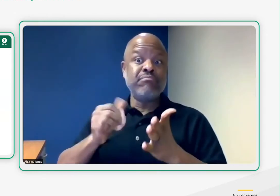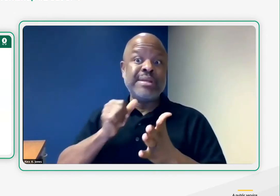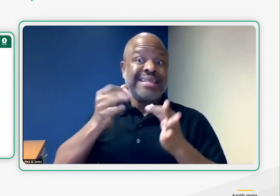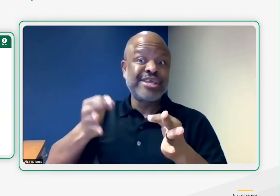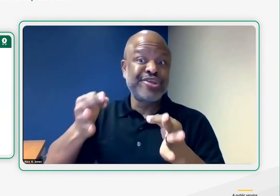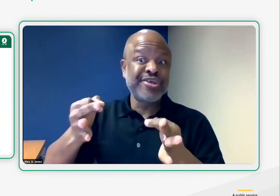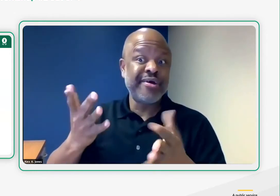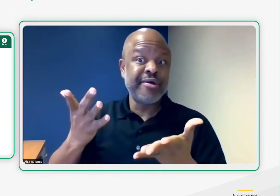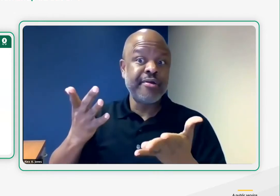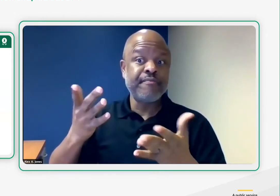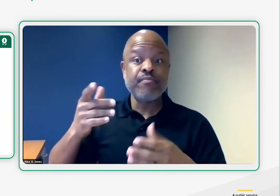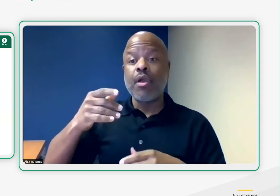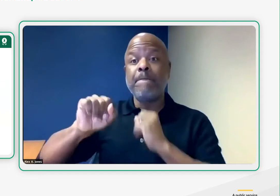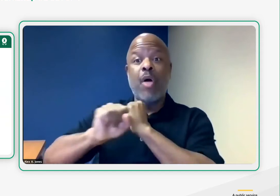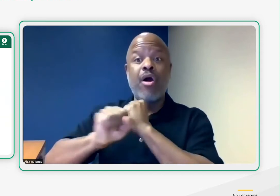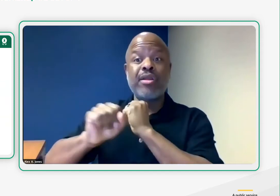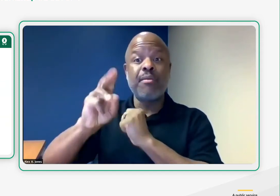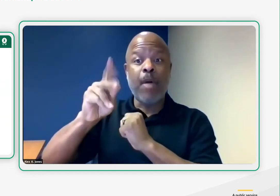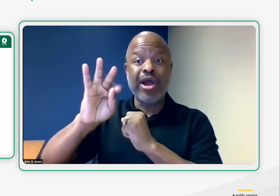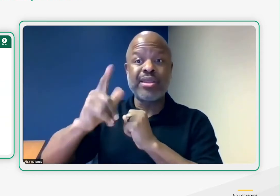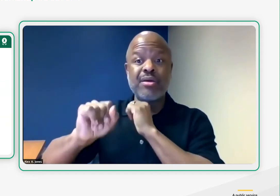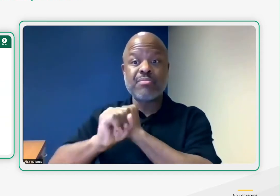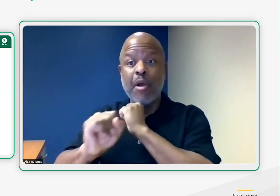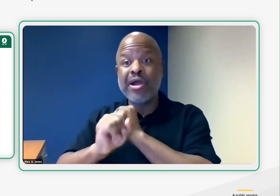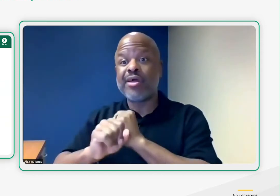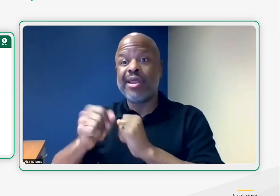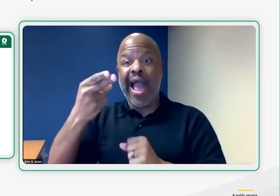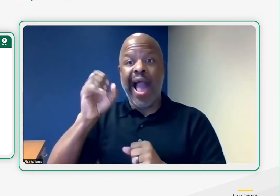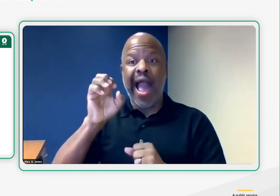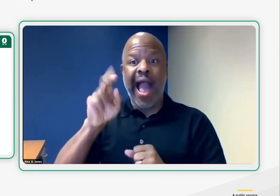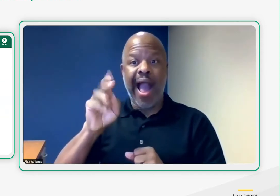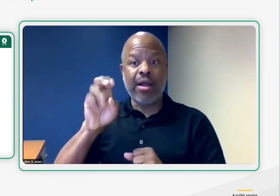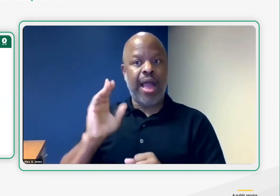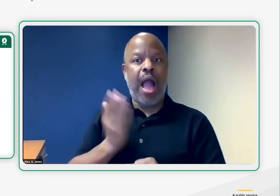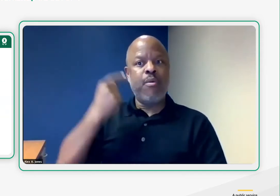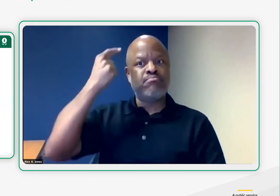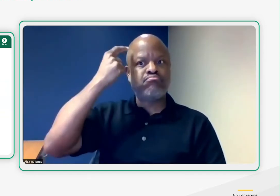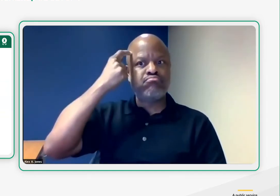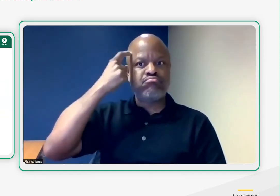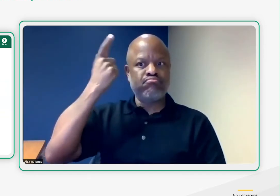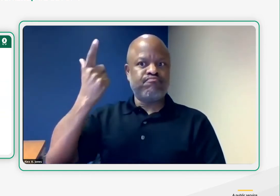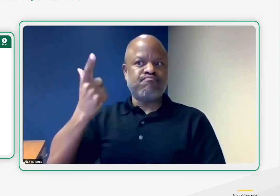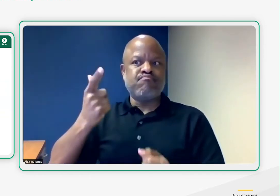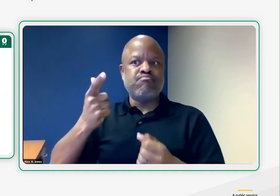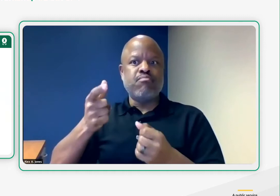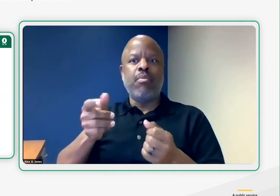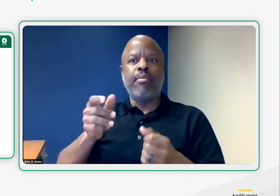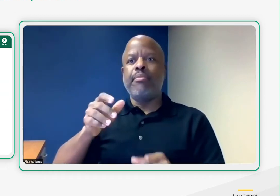But maybe losing control of your self-regulation means that: You're not thinking. You’re more impulse buying.